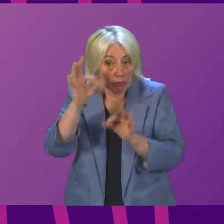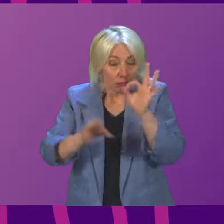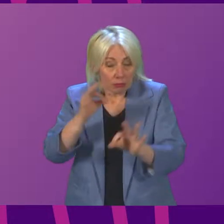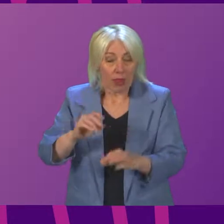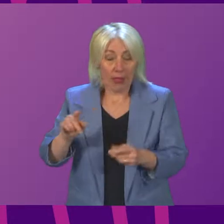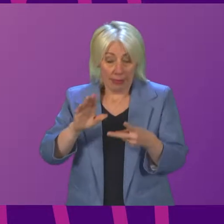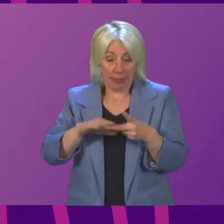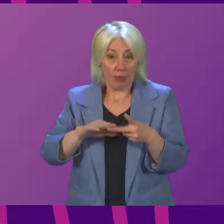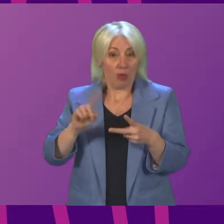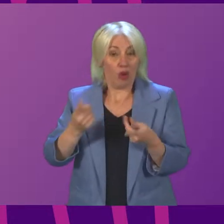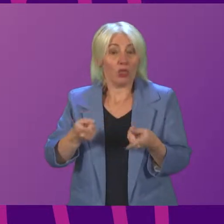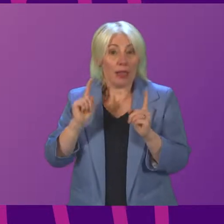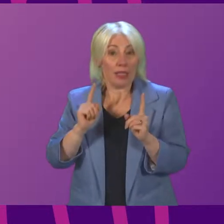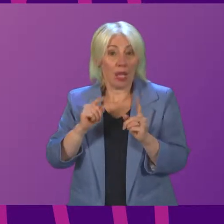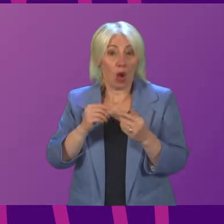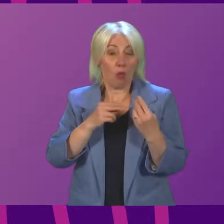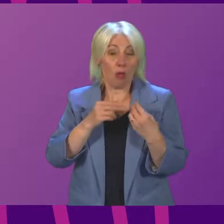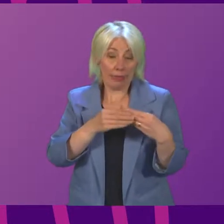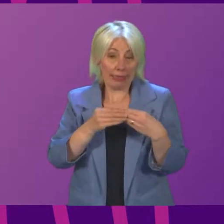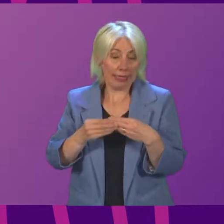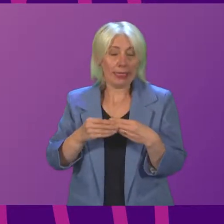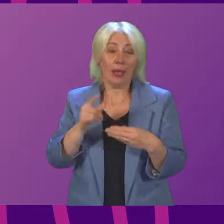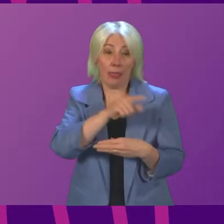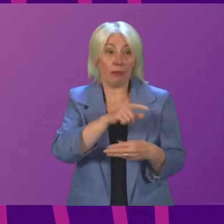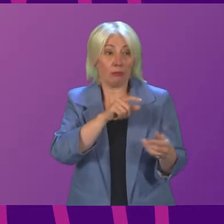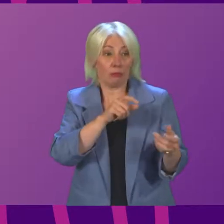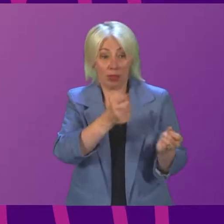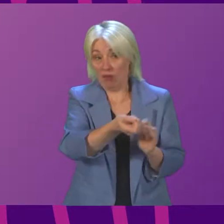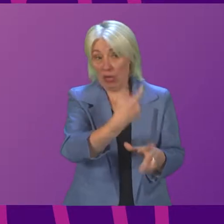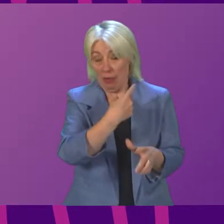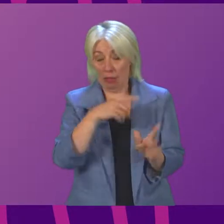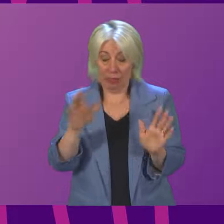matter, will look forward to discussions with or correspondence from him in that regard.